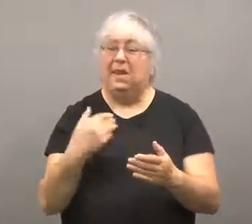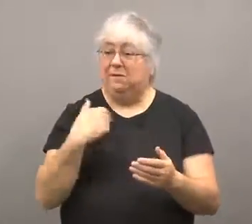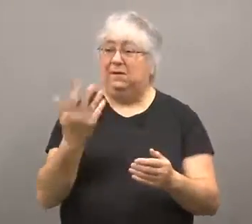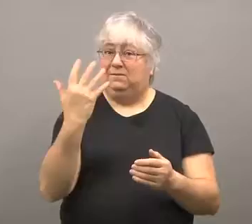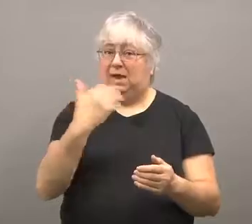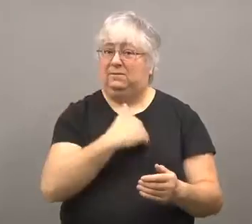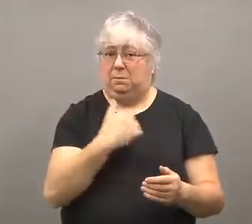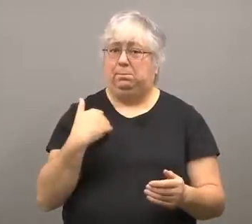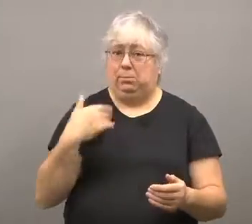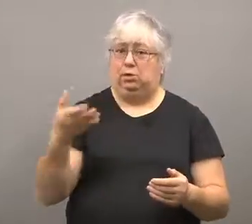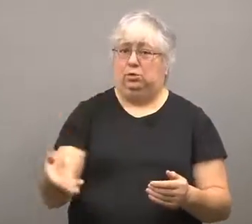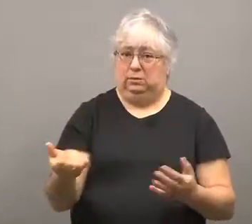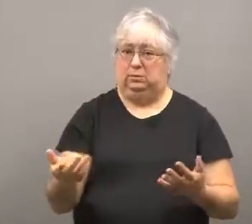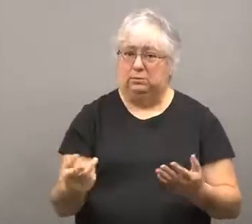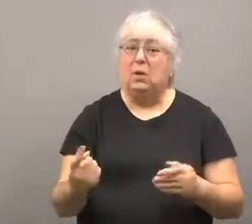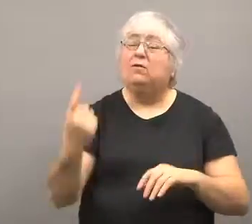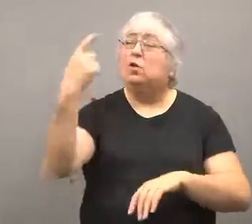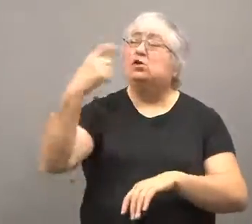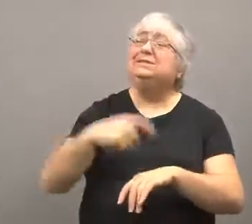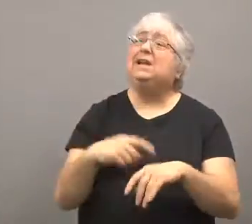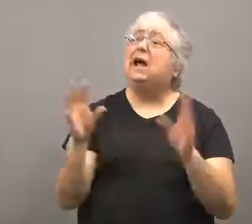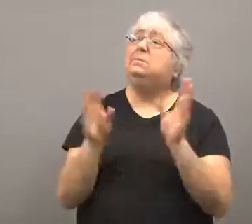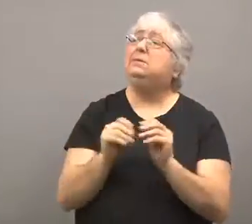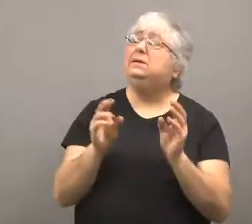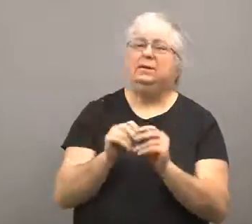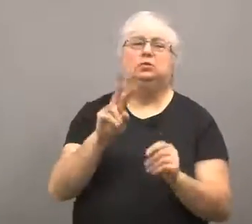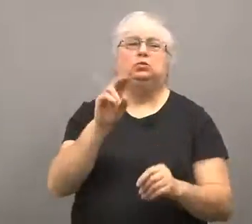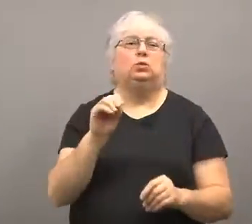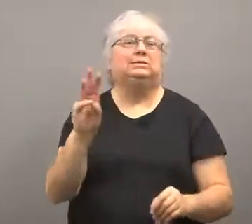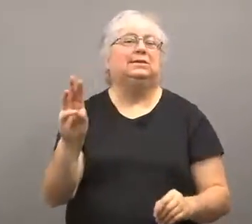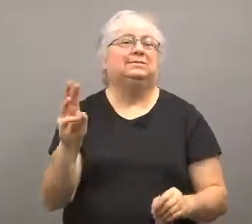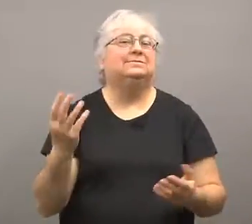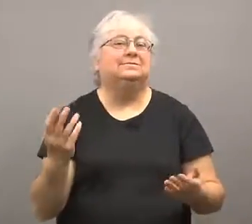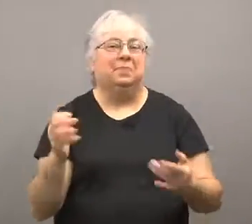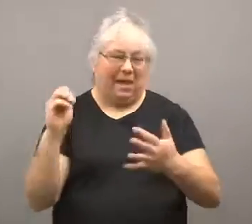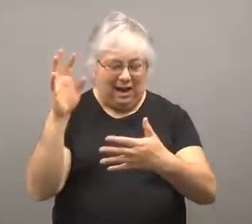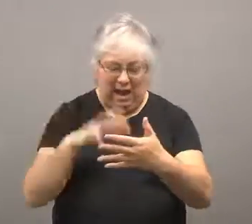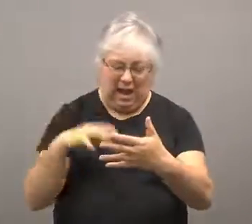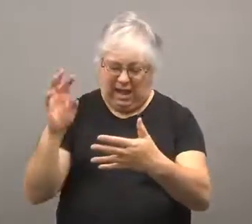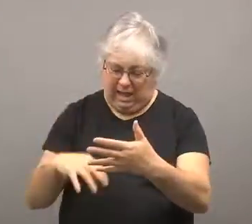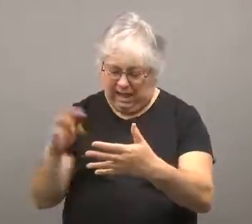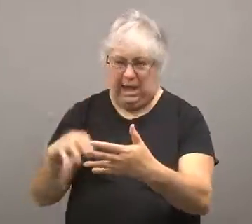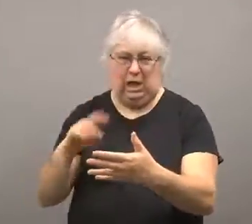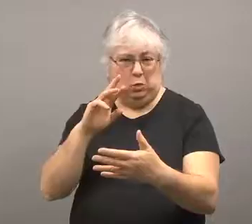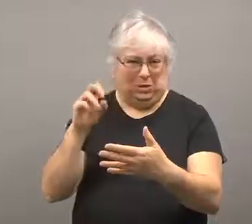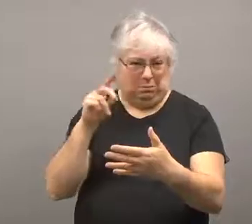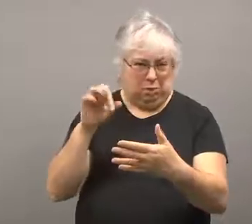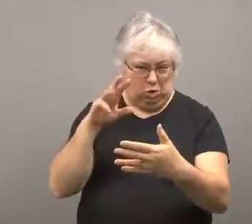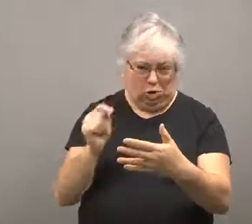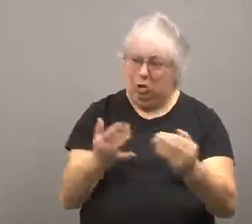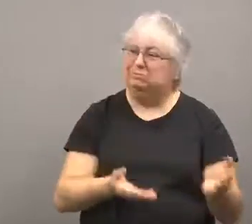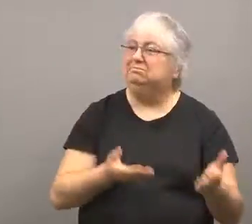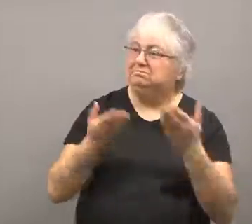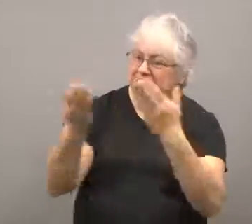It's composed of five members. It met for the first time in 2006.